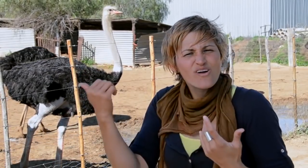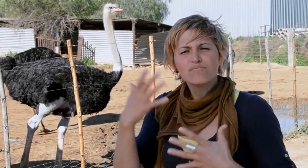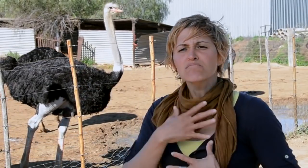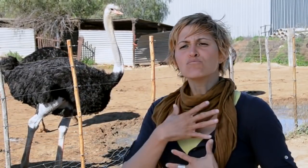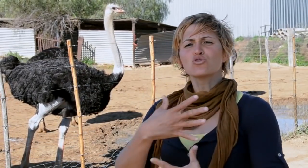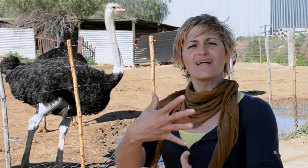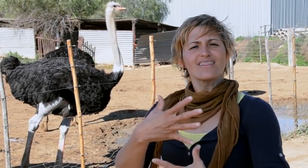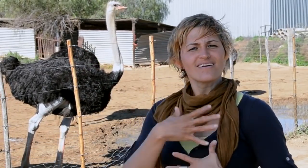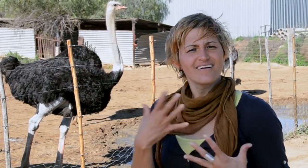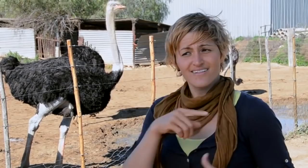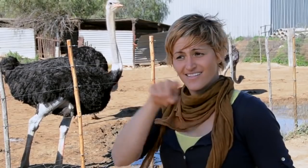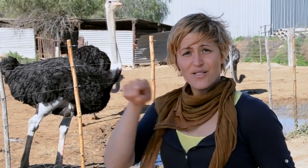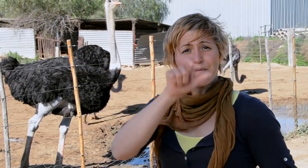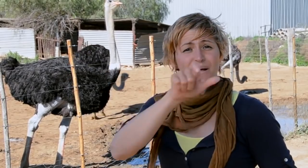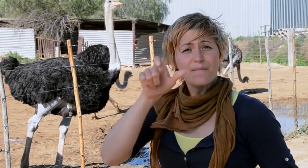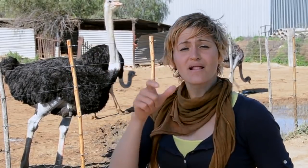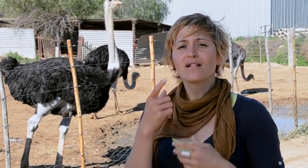How do they breathe?